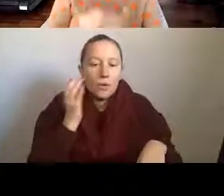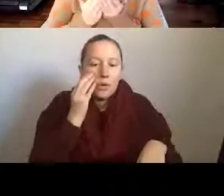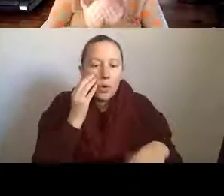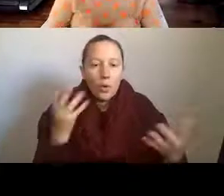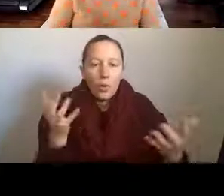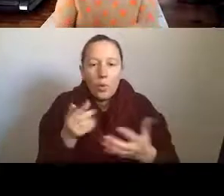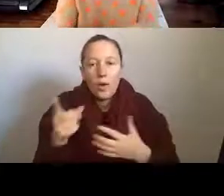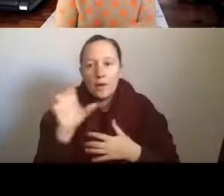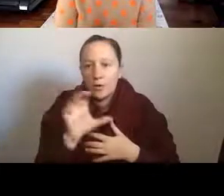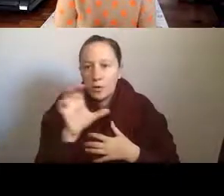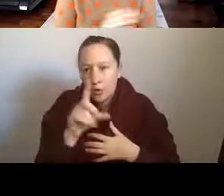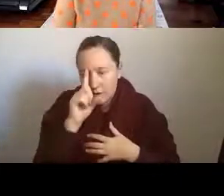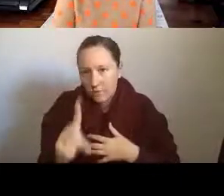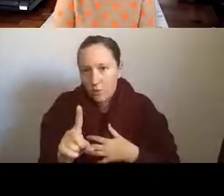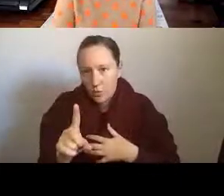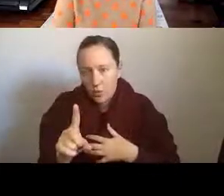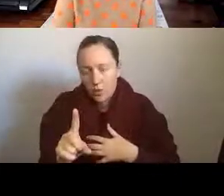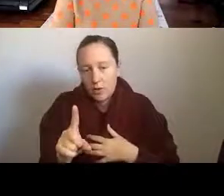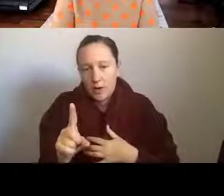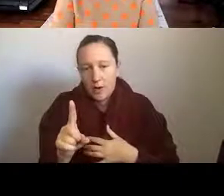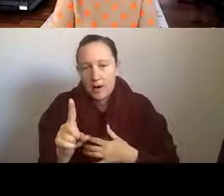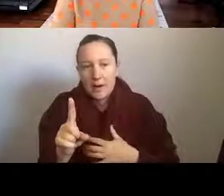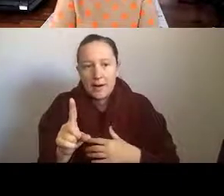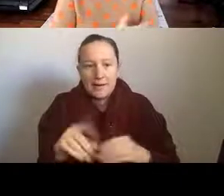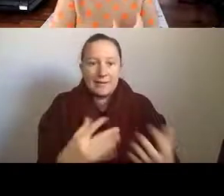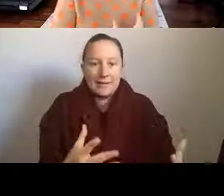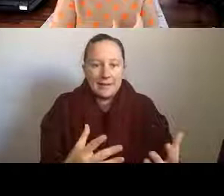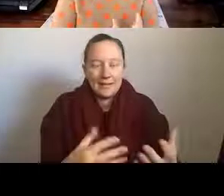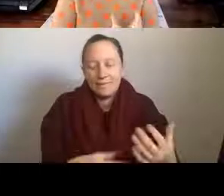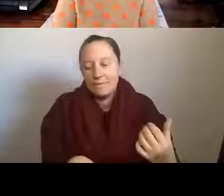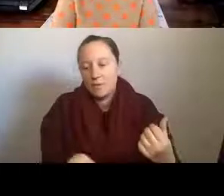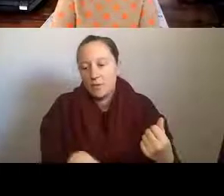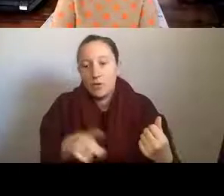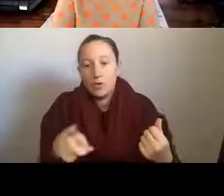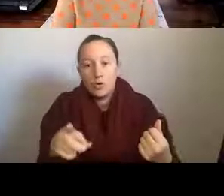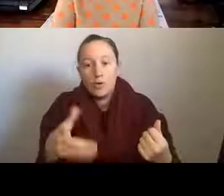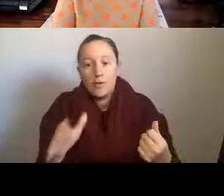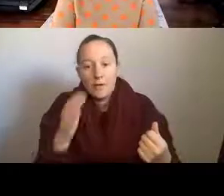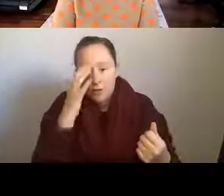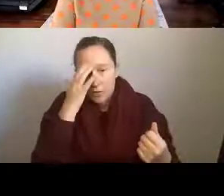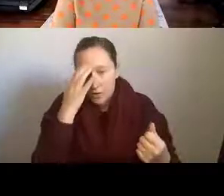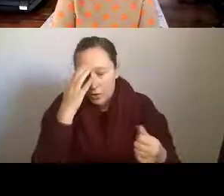and just serve it to them on a silver platter. You know what the review criteria are,